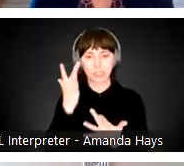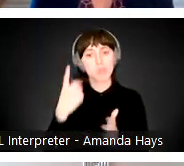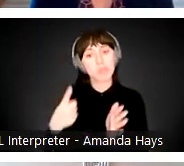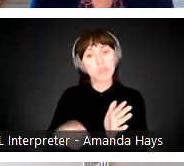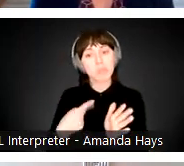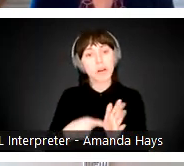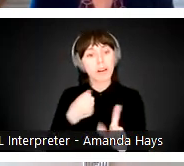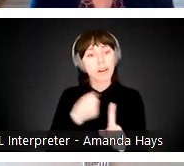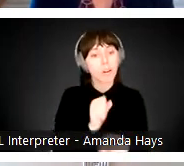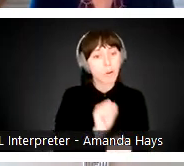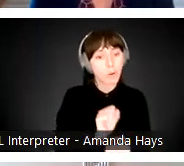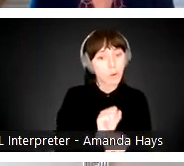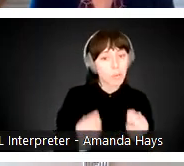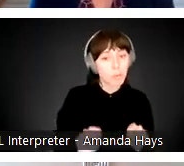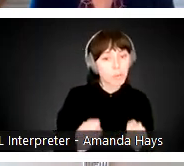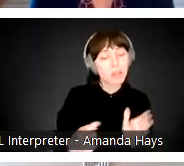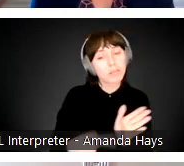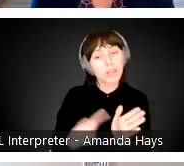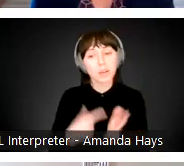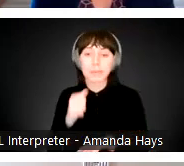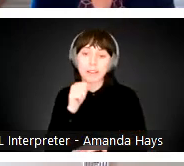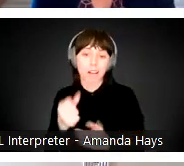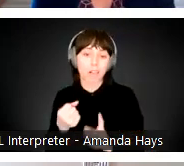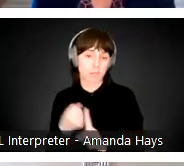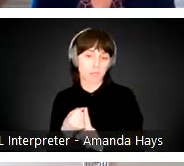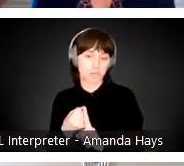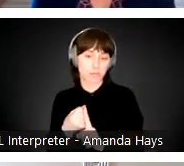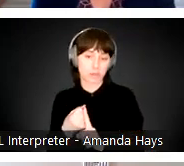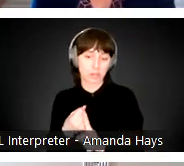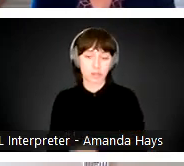work and at times does not. And so, the